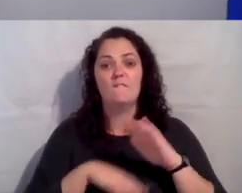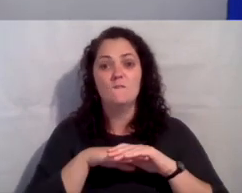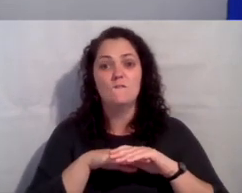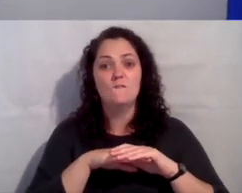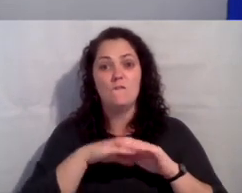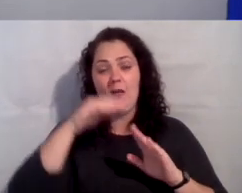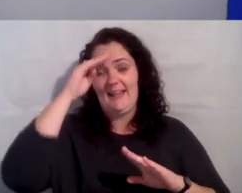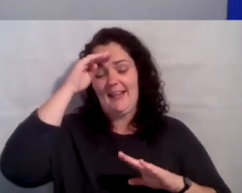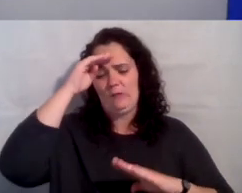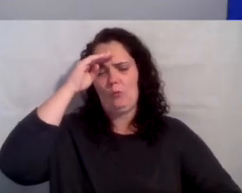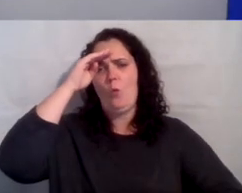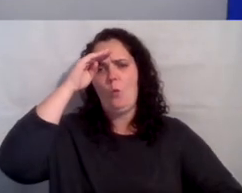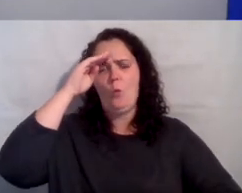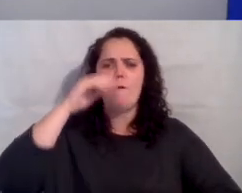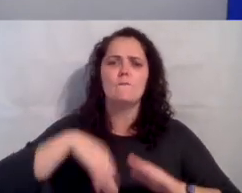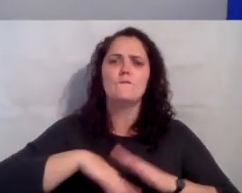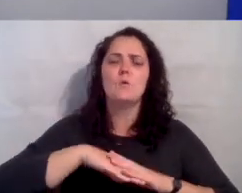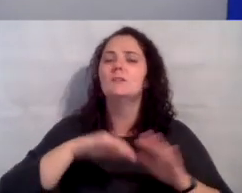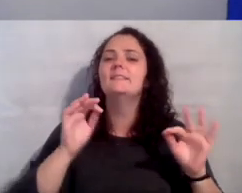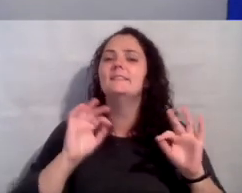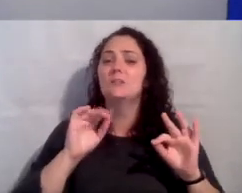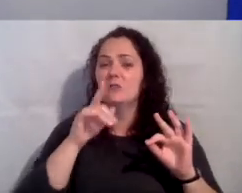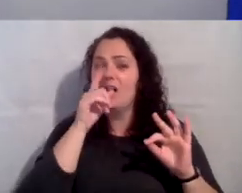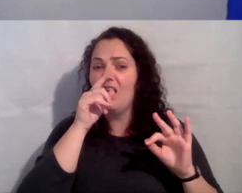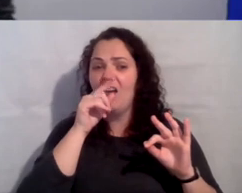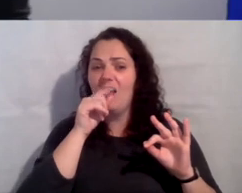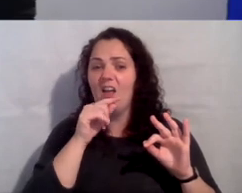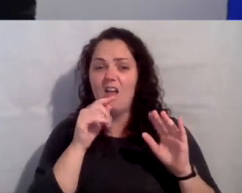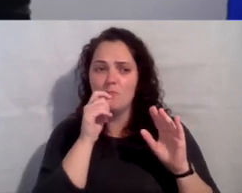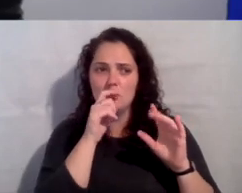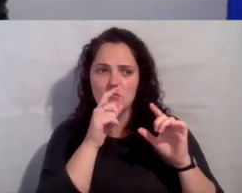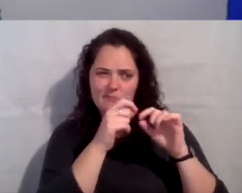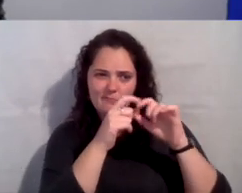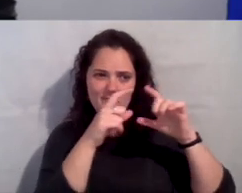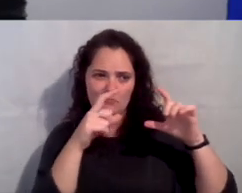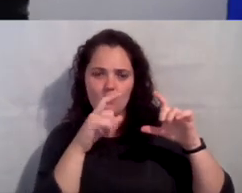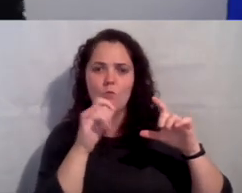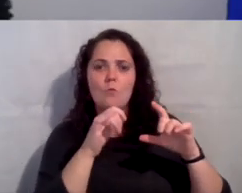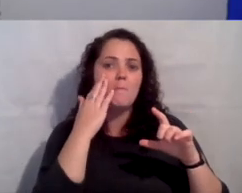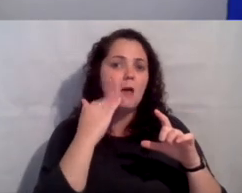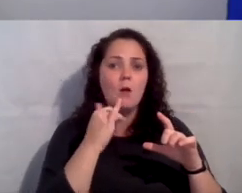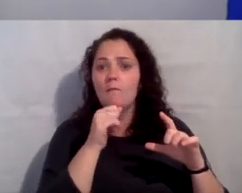you can bring it in, you can crop, you can isolate one of them or the other, you can draw just Atticus or just Rachel,